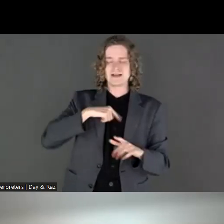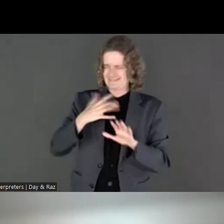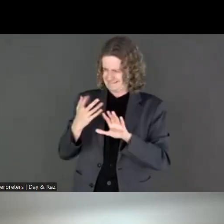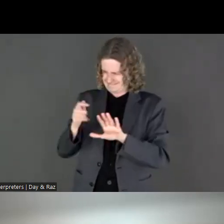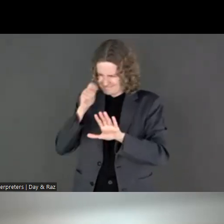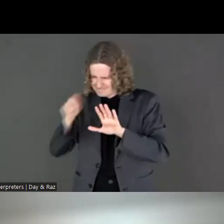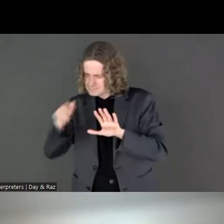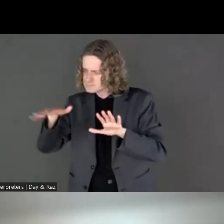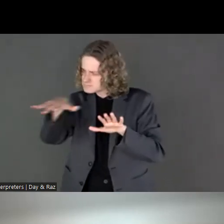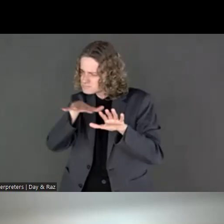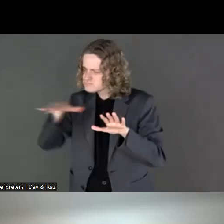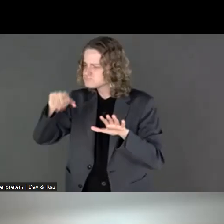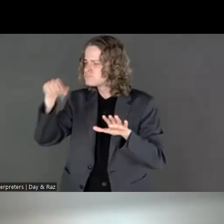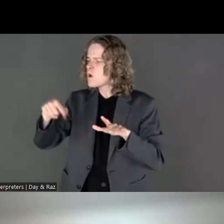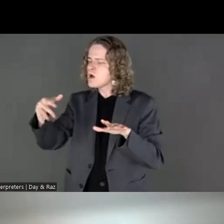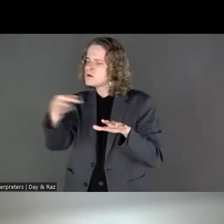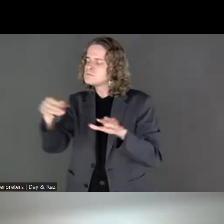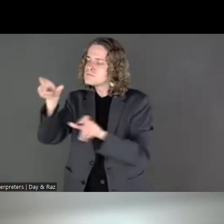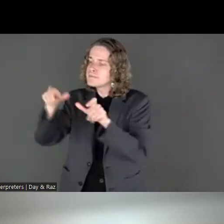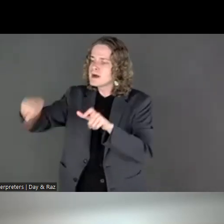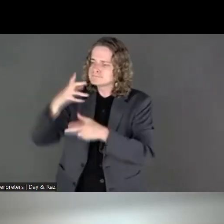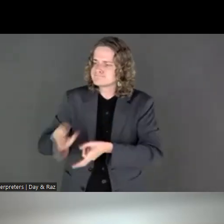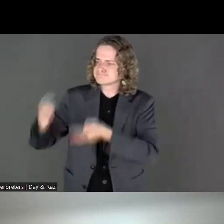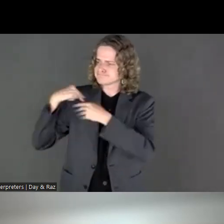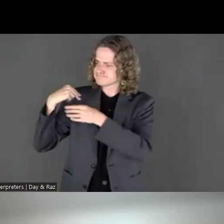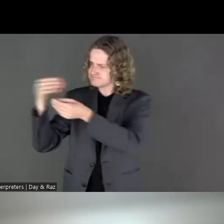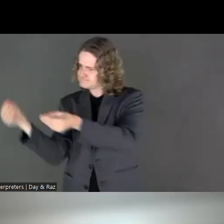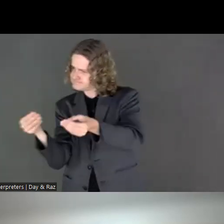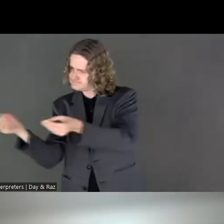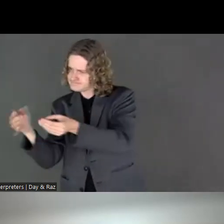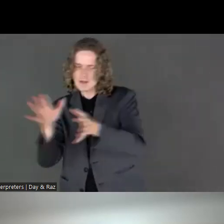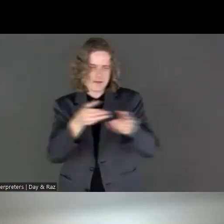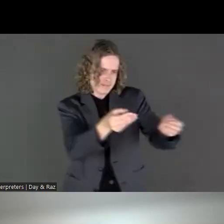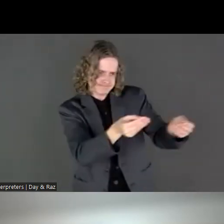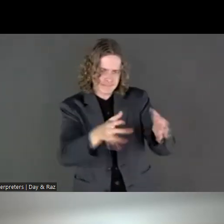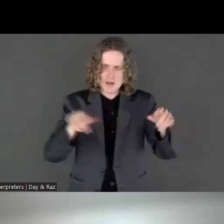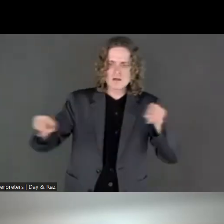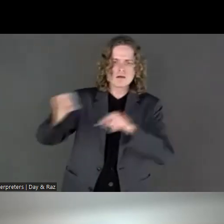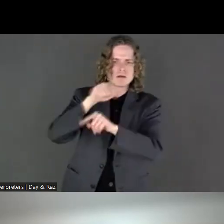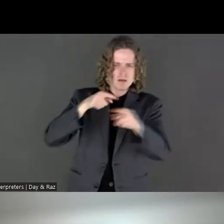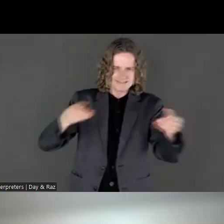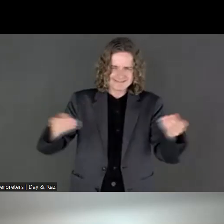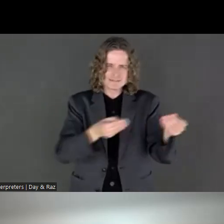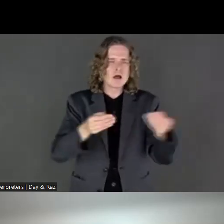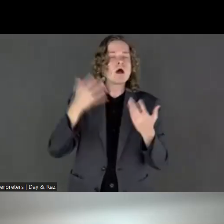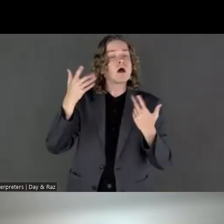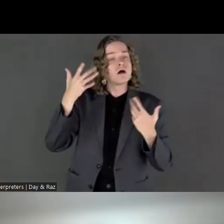and international organization that do have some elements of partnering with local actors,